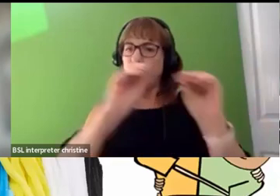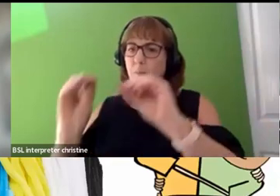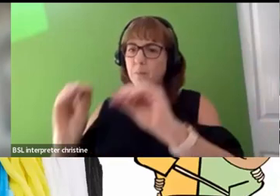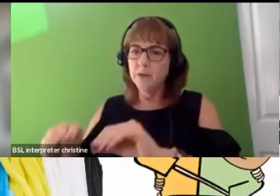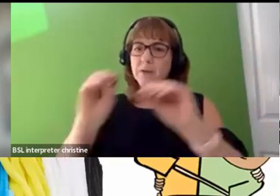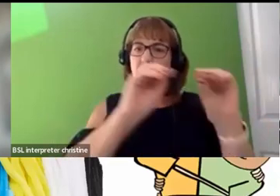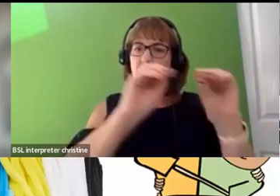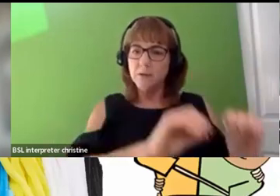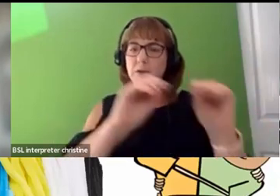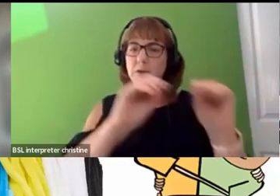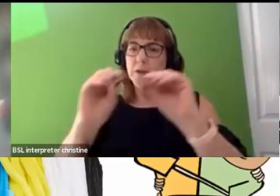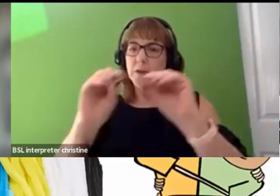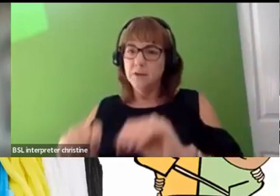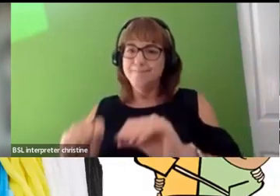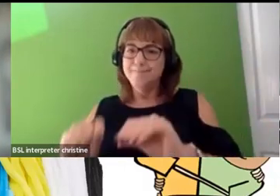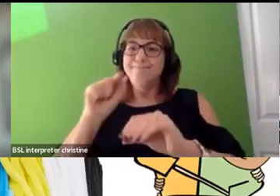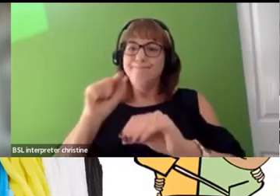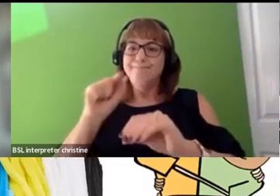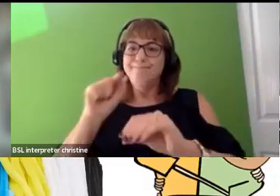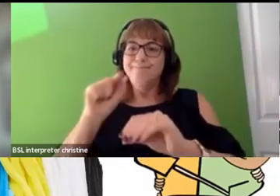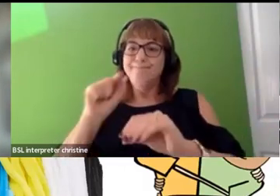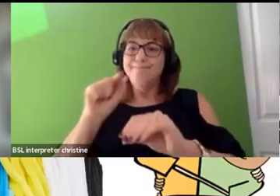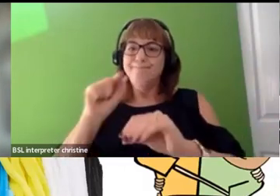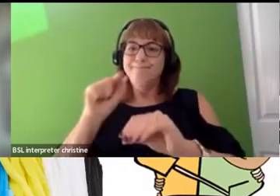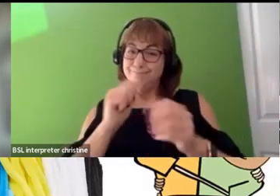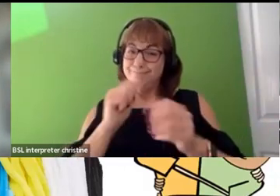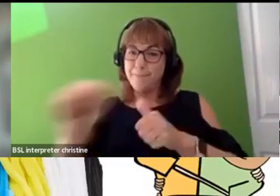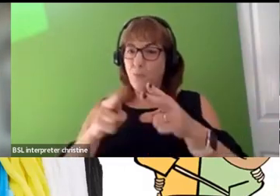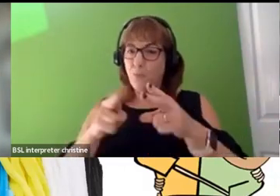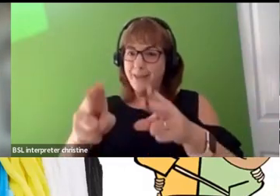ending changer, it's the best way to help our bodies feel more calm. If you've got